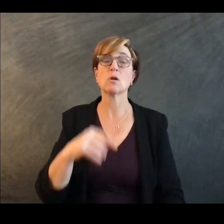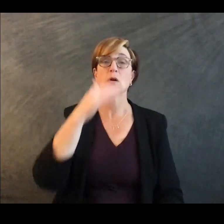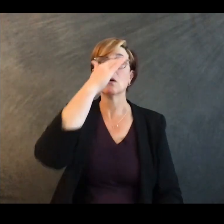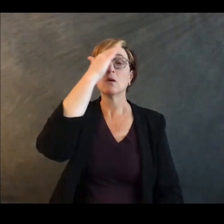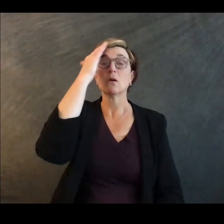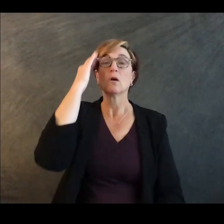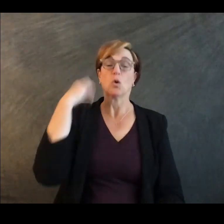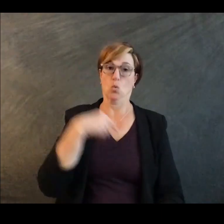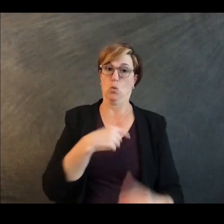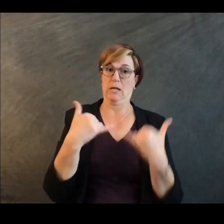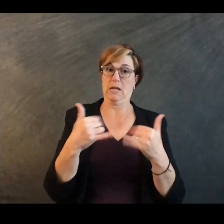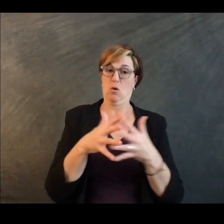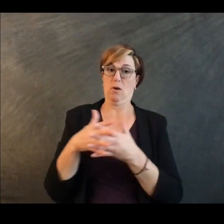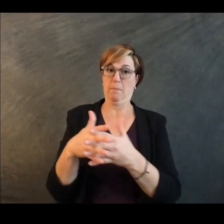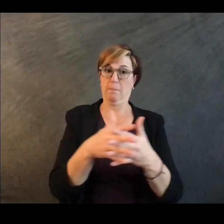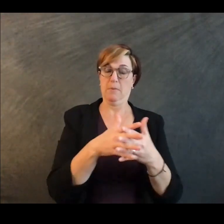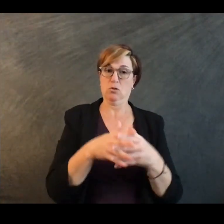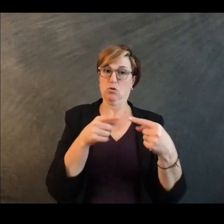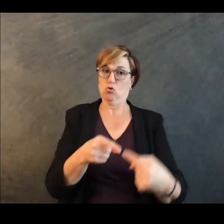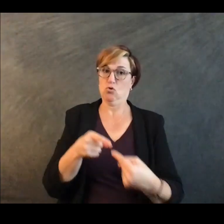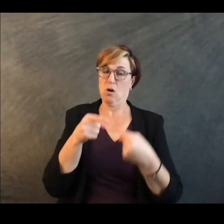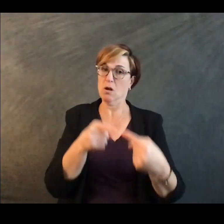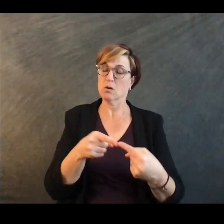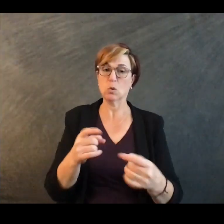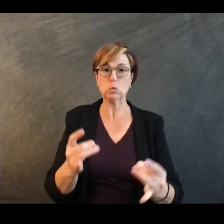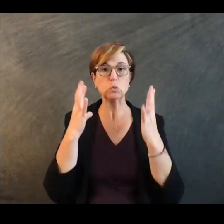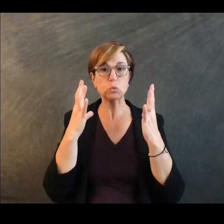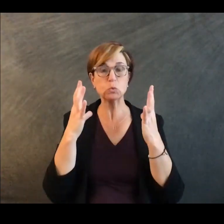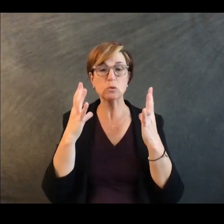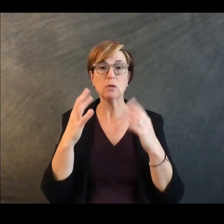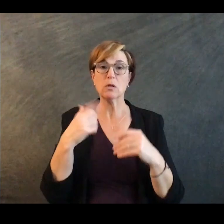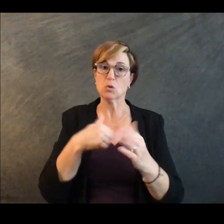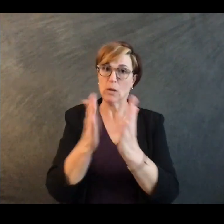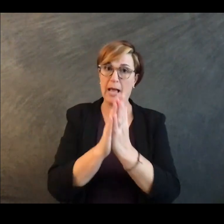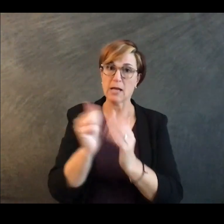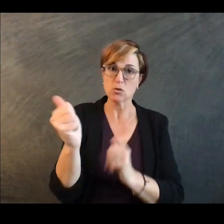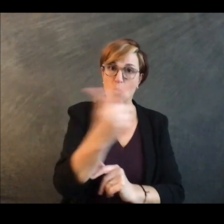Americans in recent weeks it's been remarkable to see so many companies and